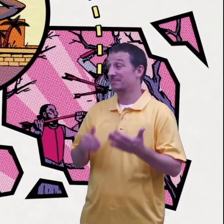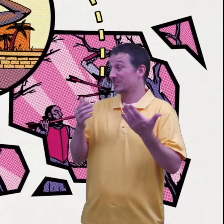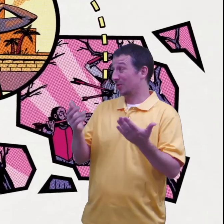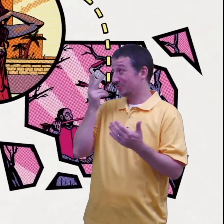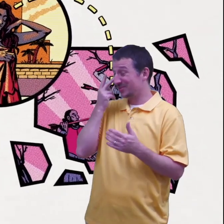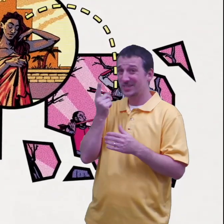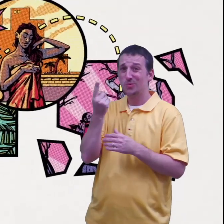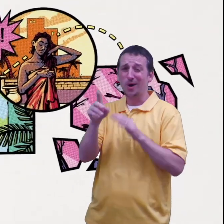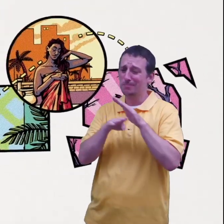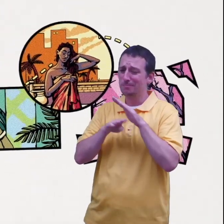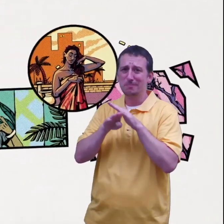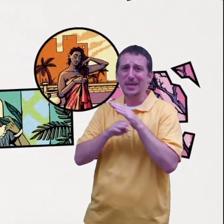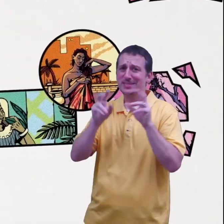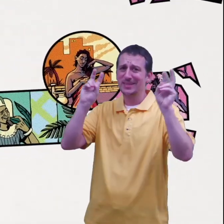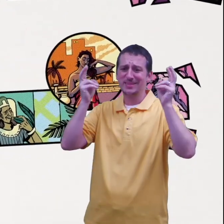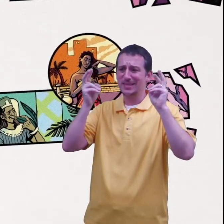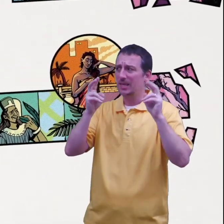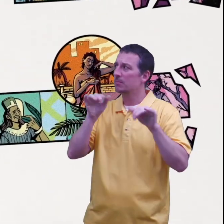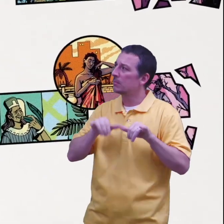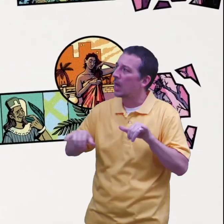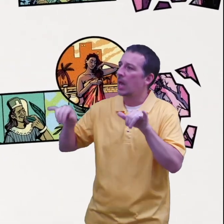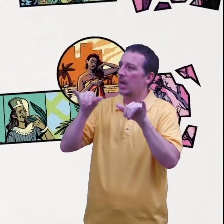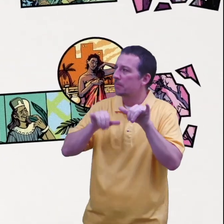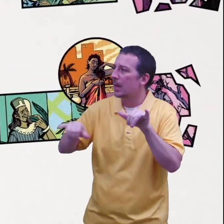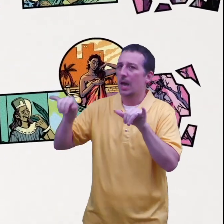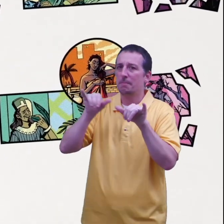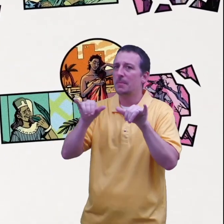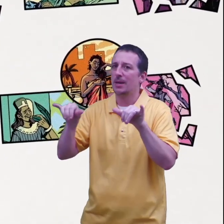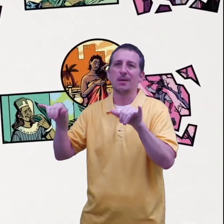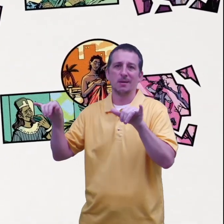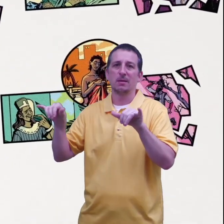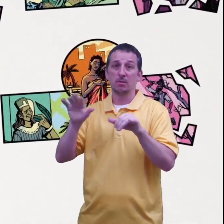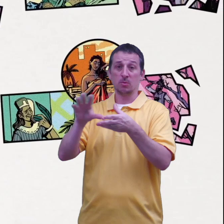So you see it’s just one basic theme repeated over and over.